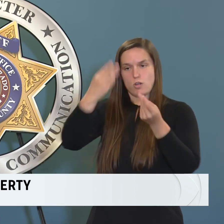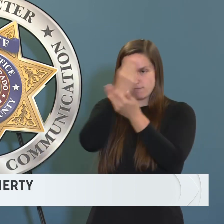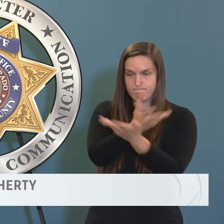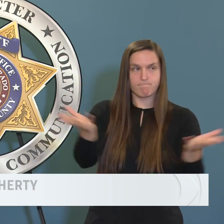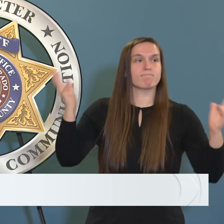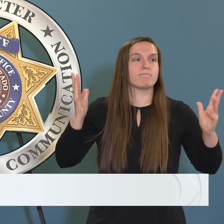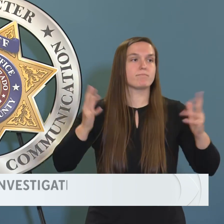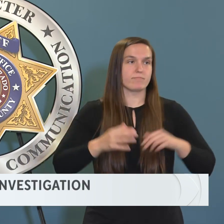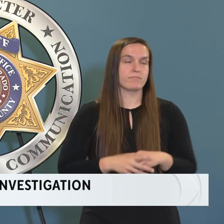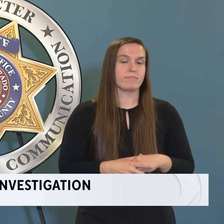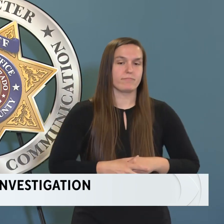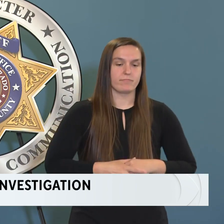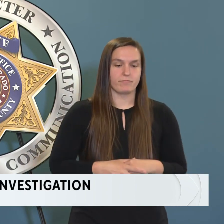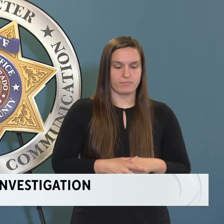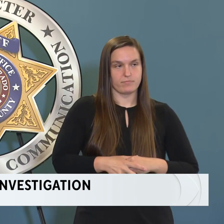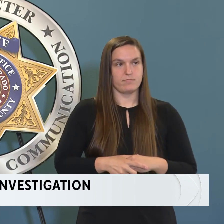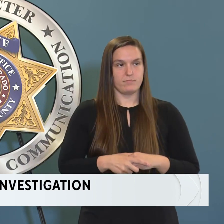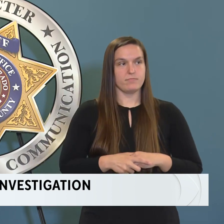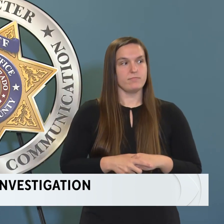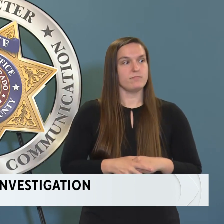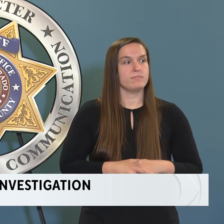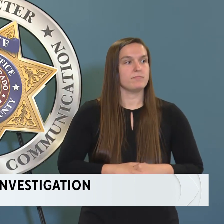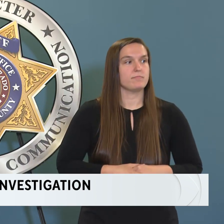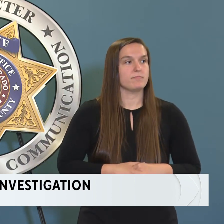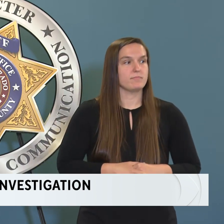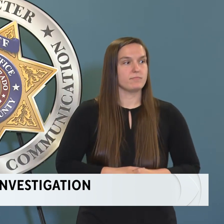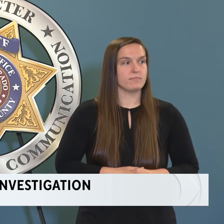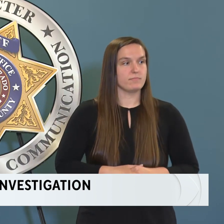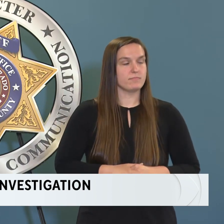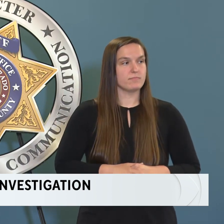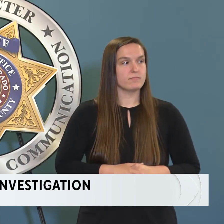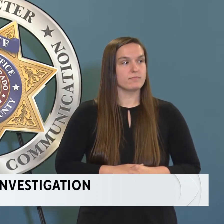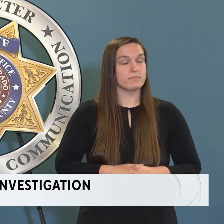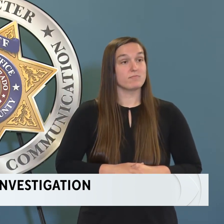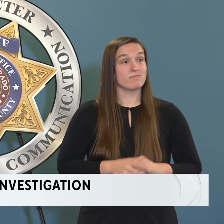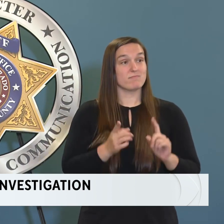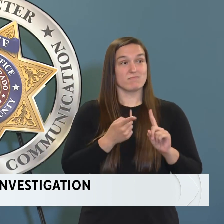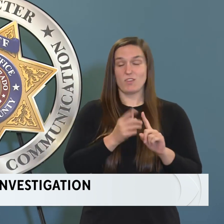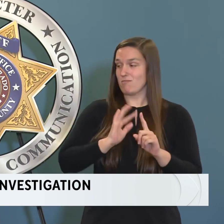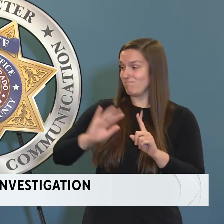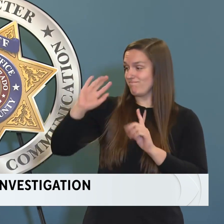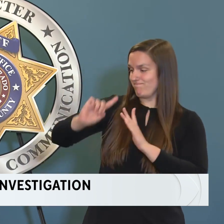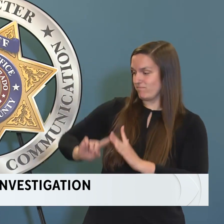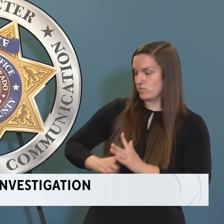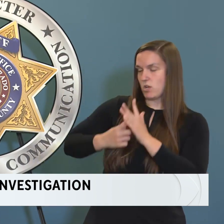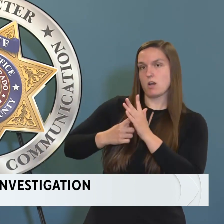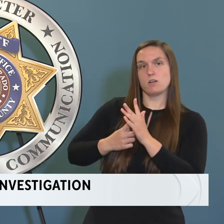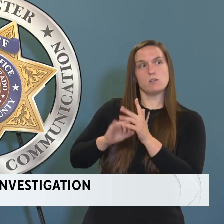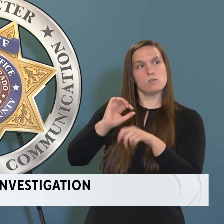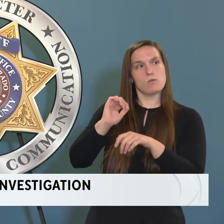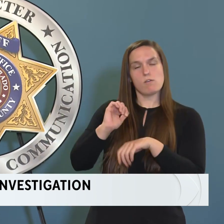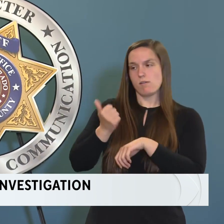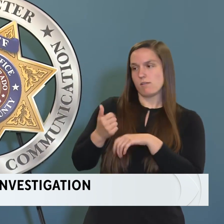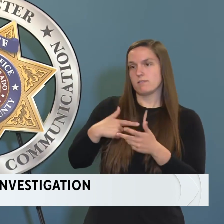STONE UNTURNED AND CONDUCTING AN INCREDIBLY THOROUGH, EXHAUSTIVE INVESTIGATION AND TO